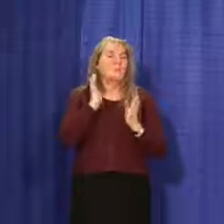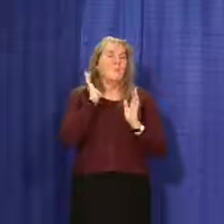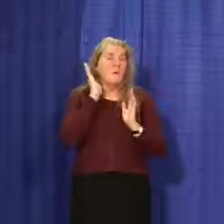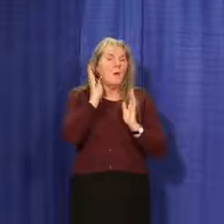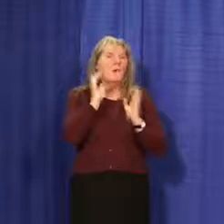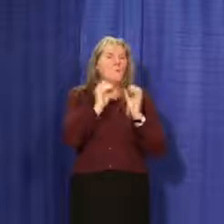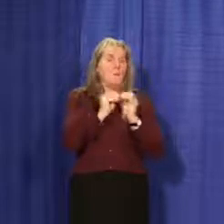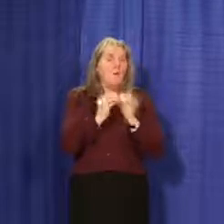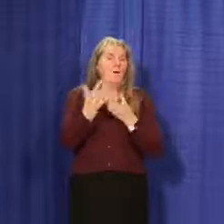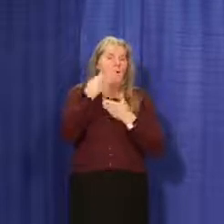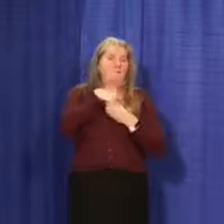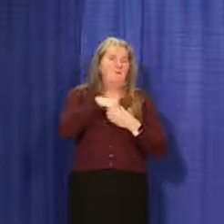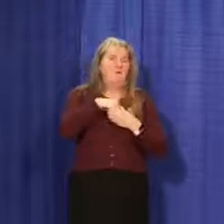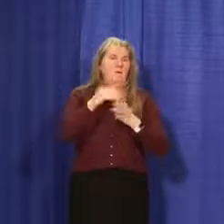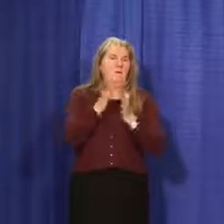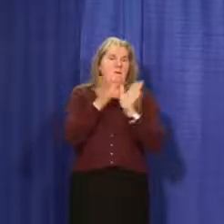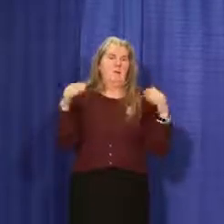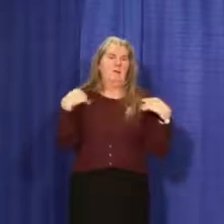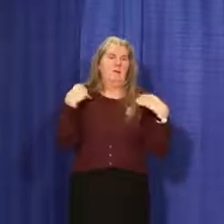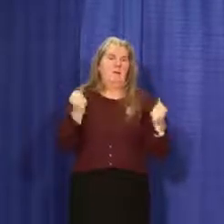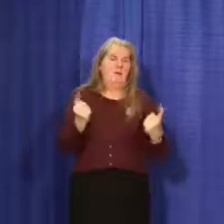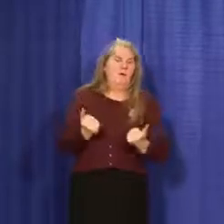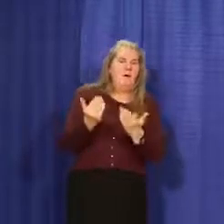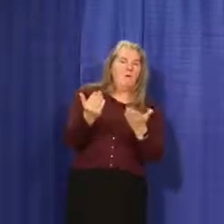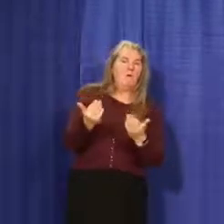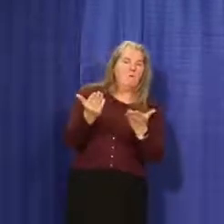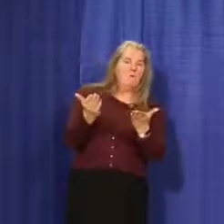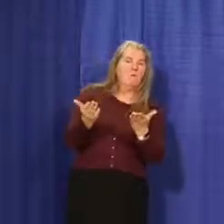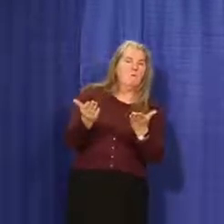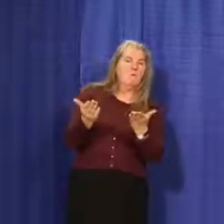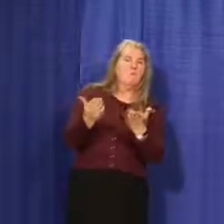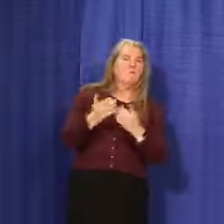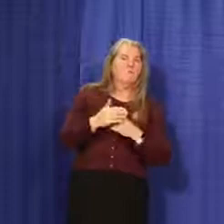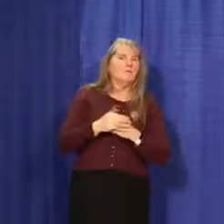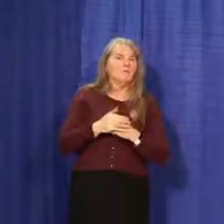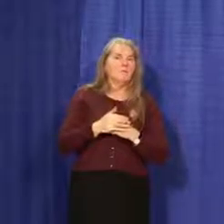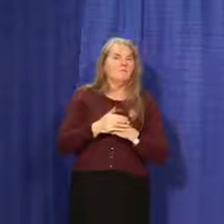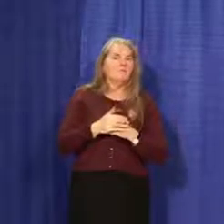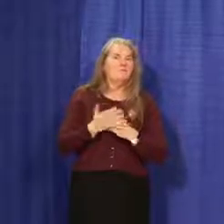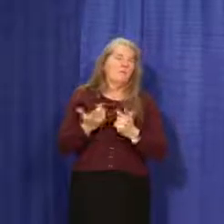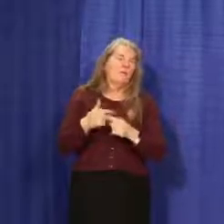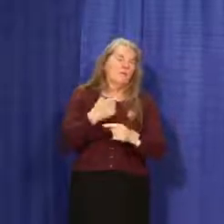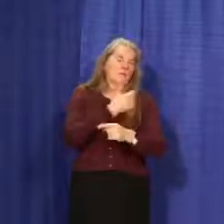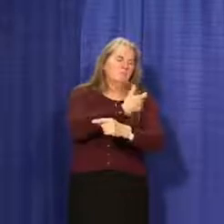future for a pharmacist to be able to participate with ourselves and vaccination of